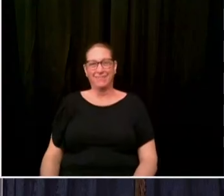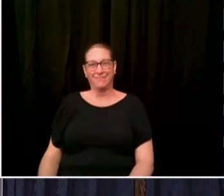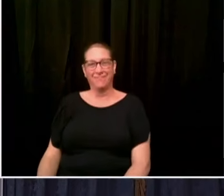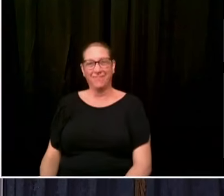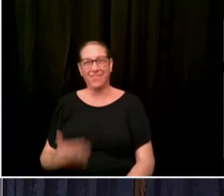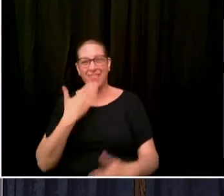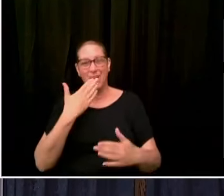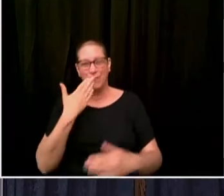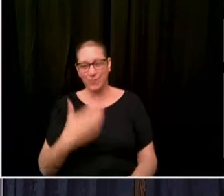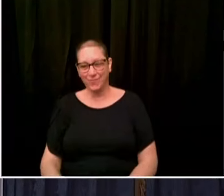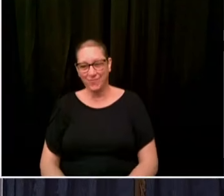CONFIDENCE WE WILL. Y EVEO